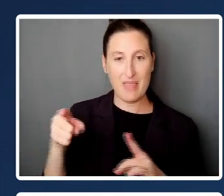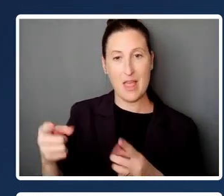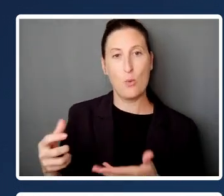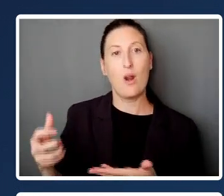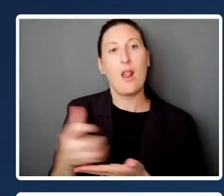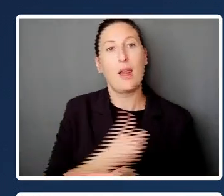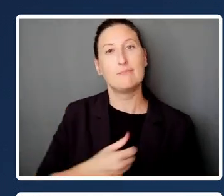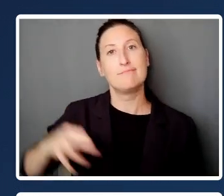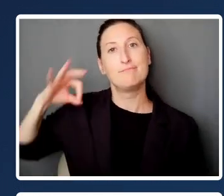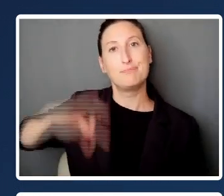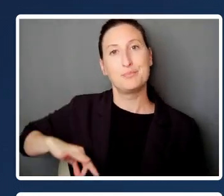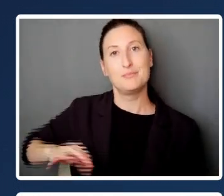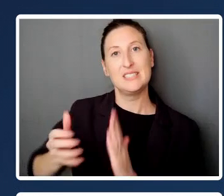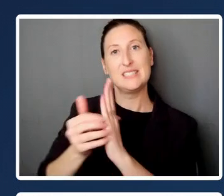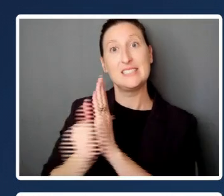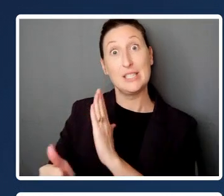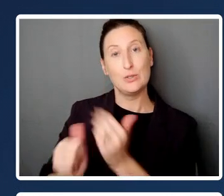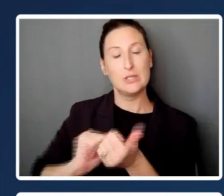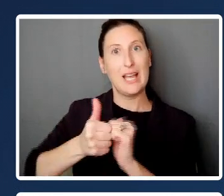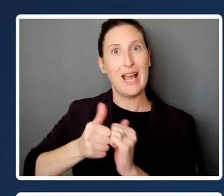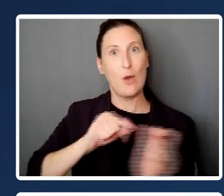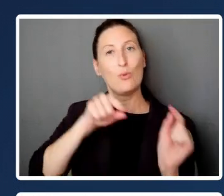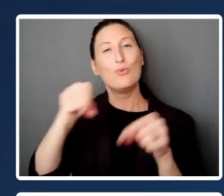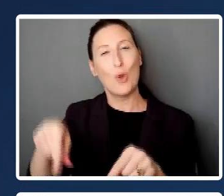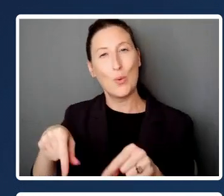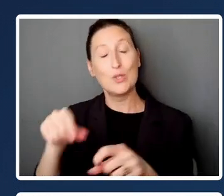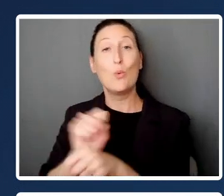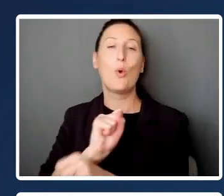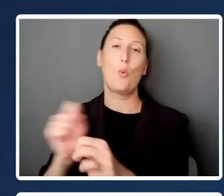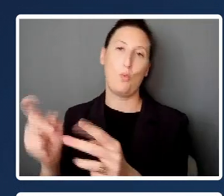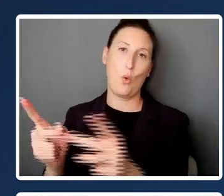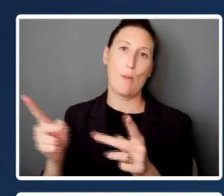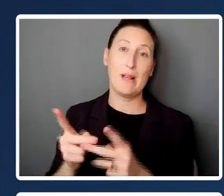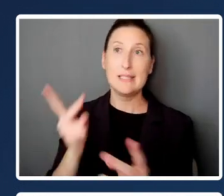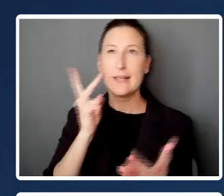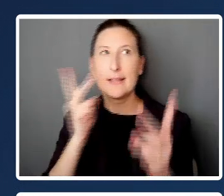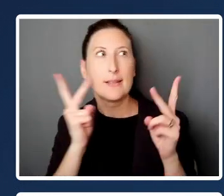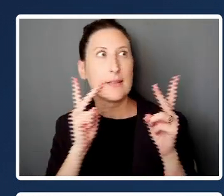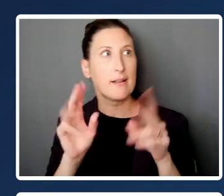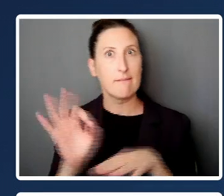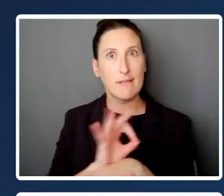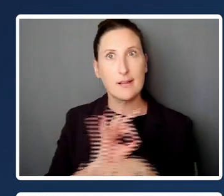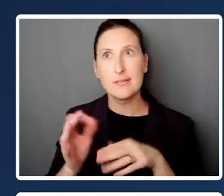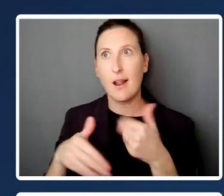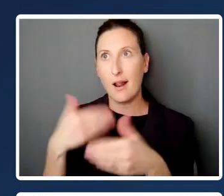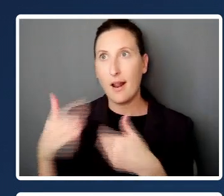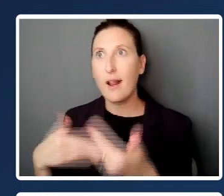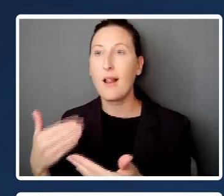by coming to a workplace and kind of seeing how it functioned and participating in this program.